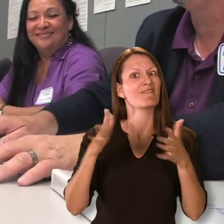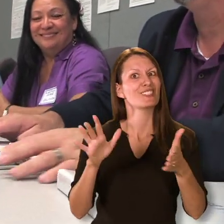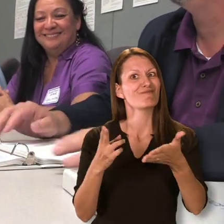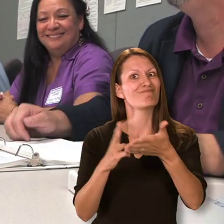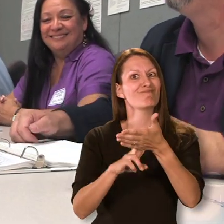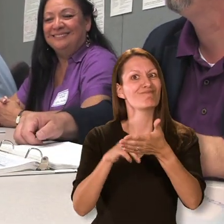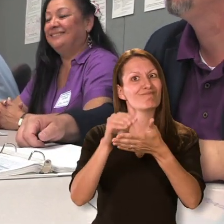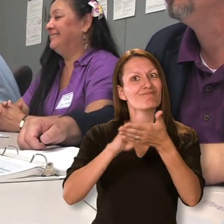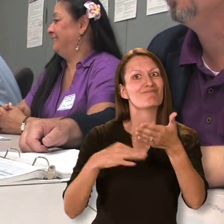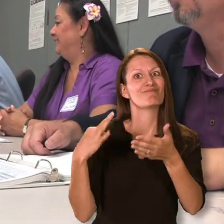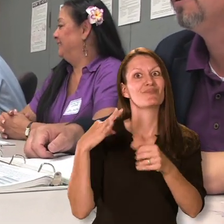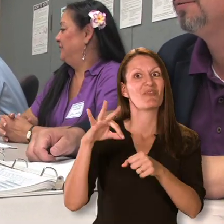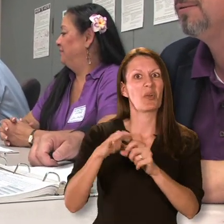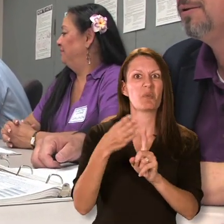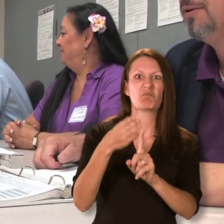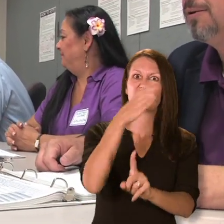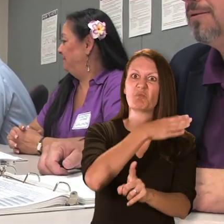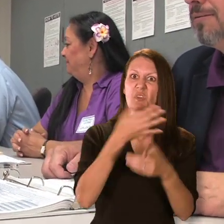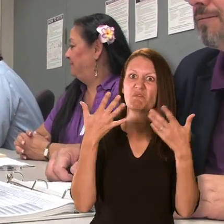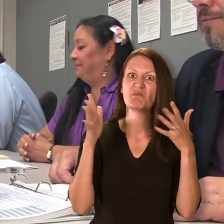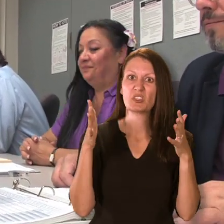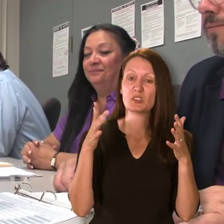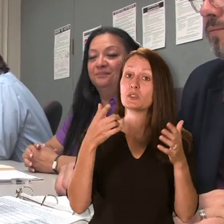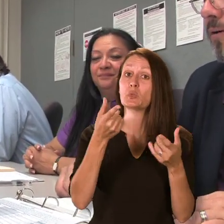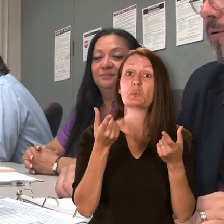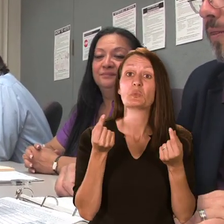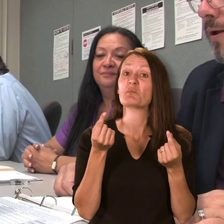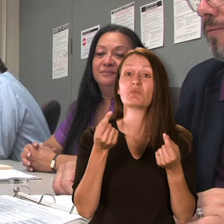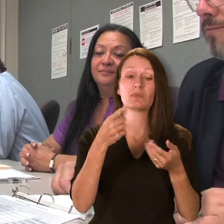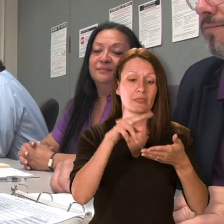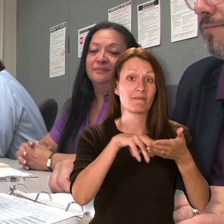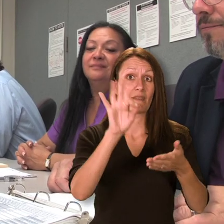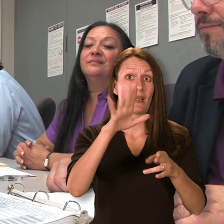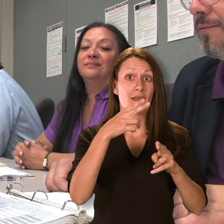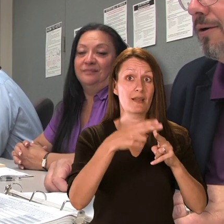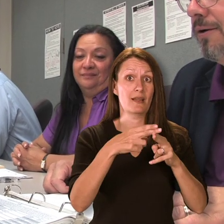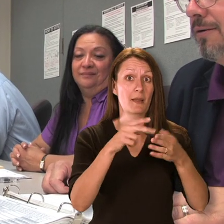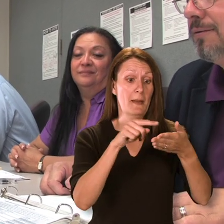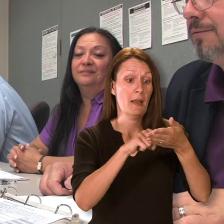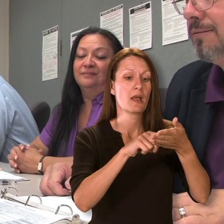If you have pre-registered, all that you will need to do is sign your name next to your printed name